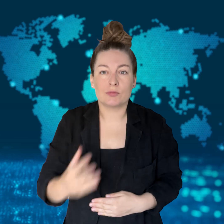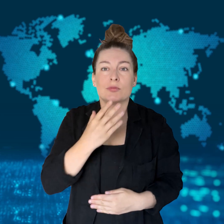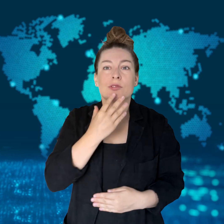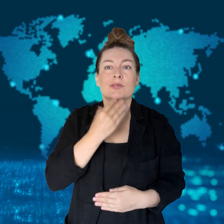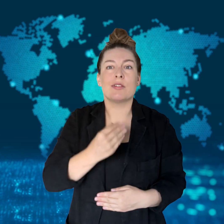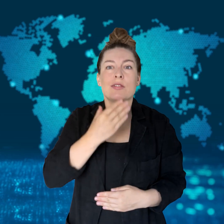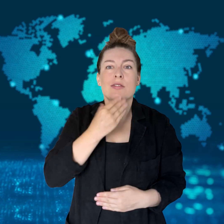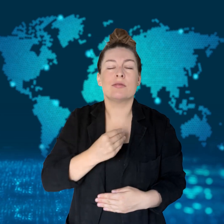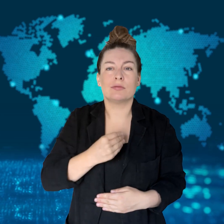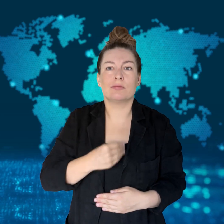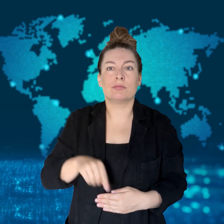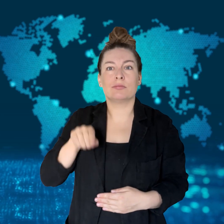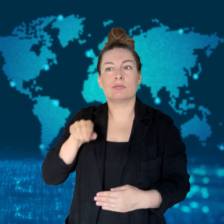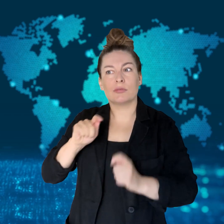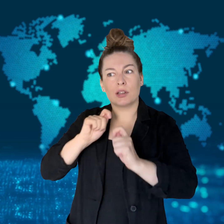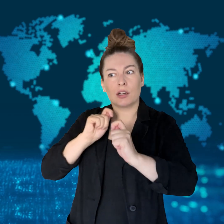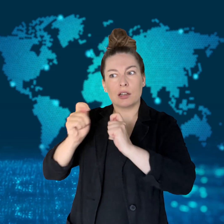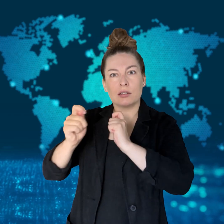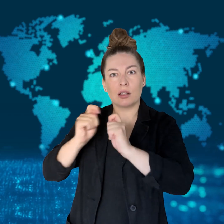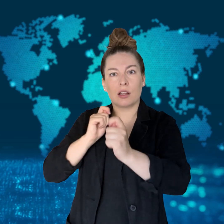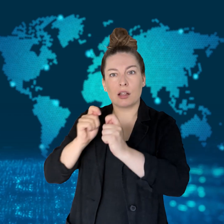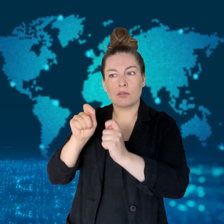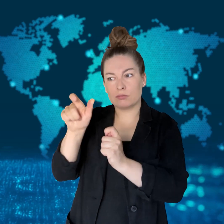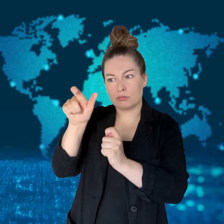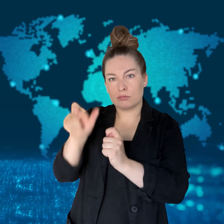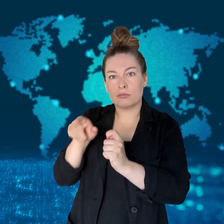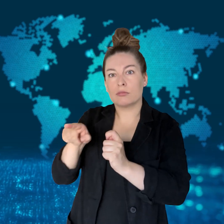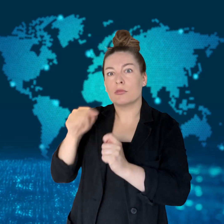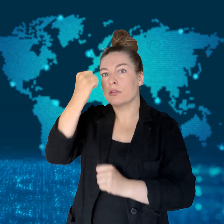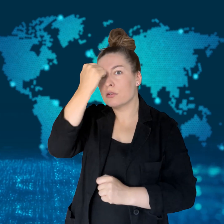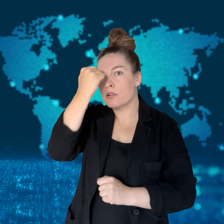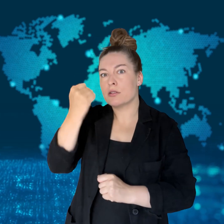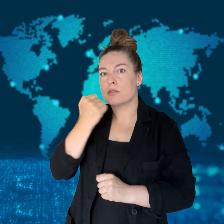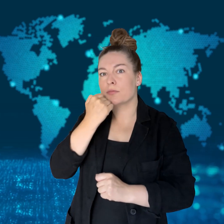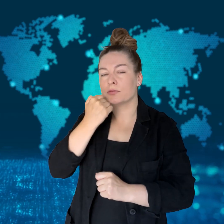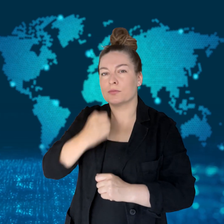Interview with Hamas